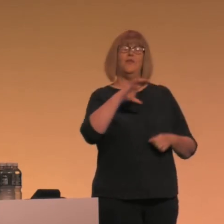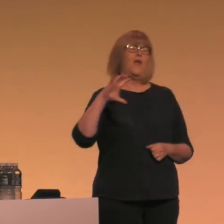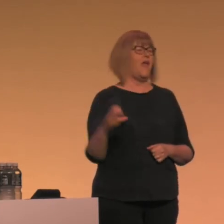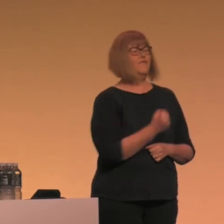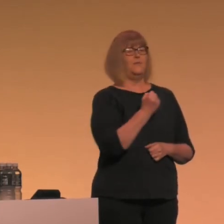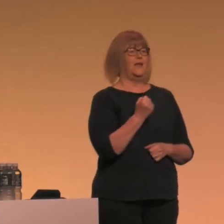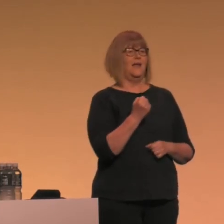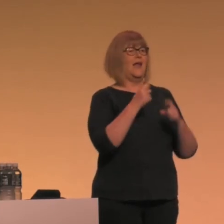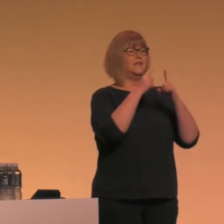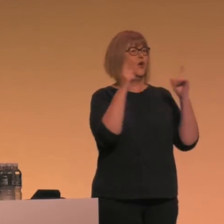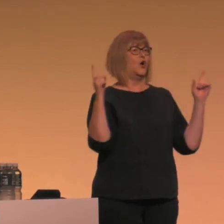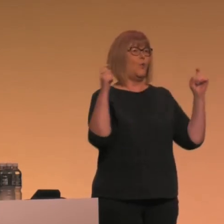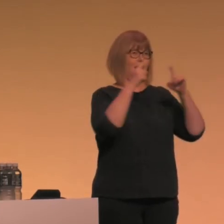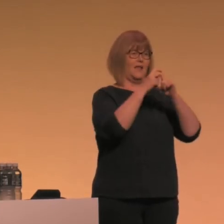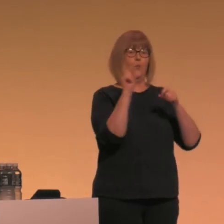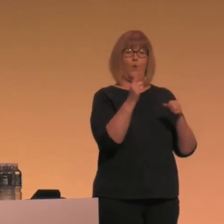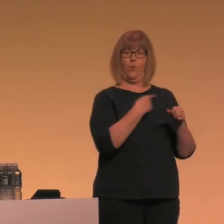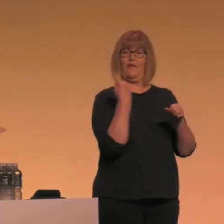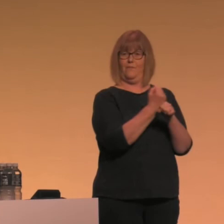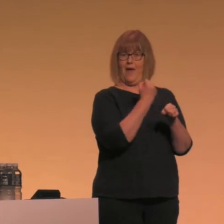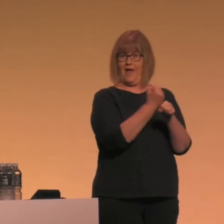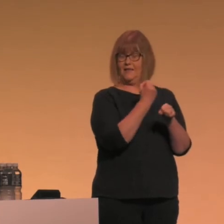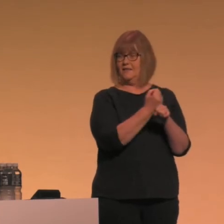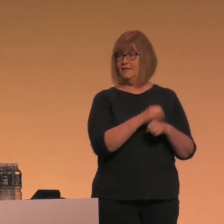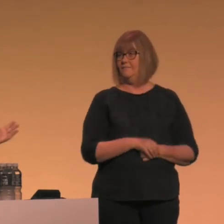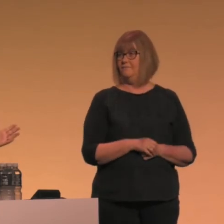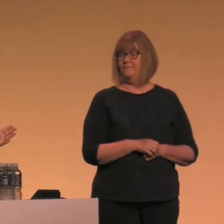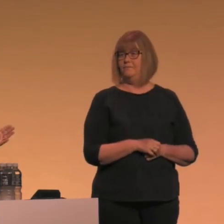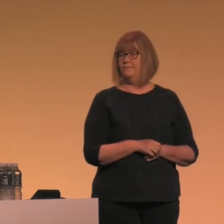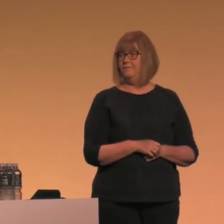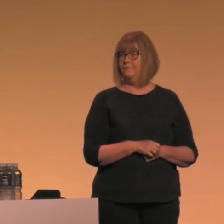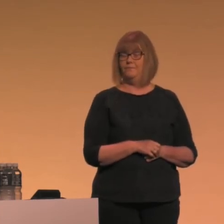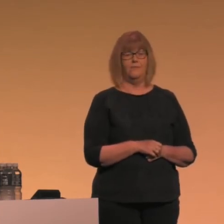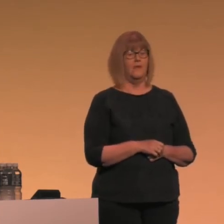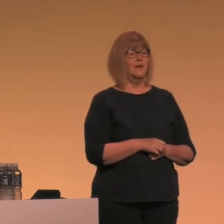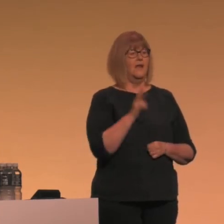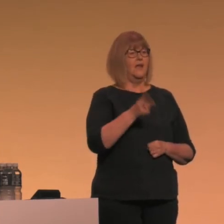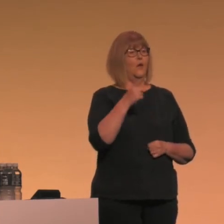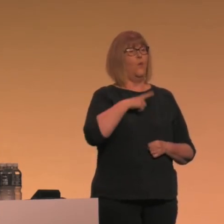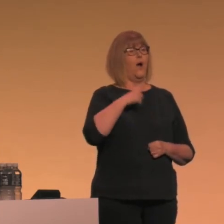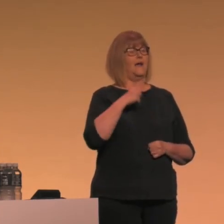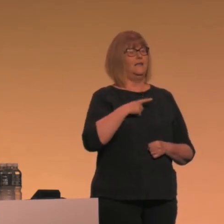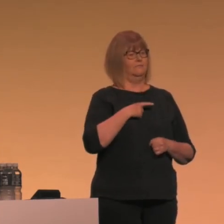that we make. And, again, why did it take a 302 pages?